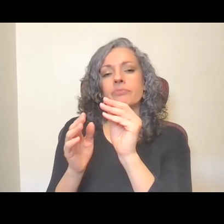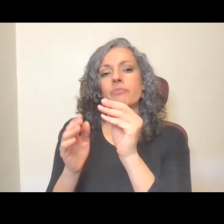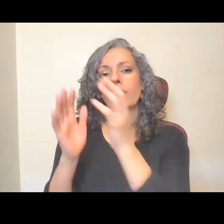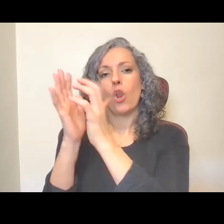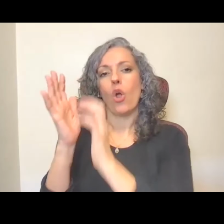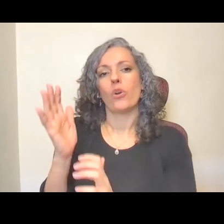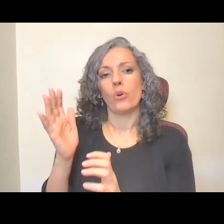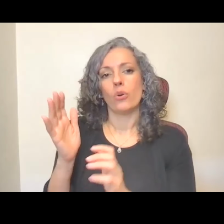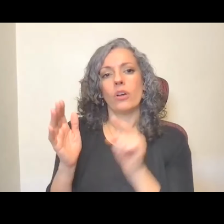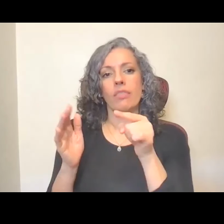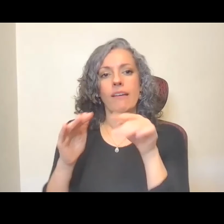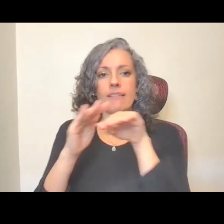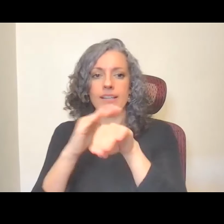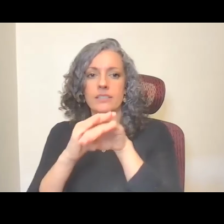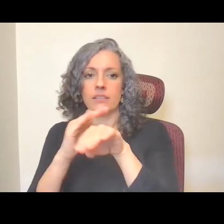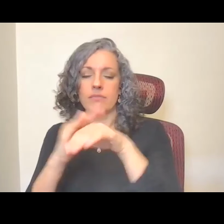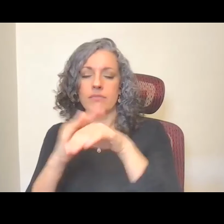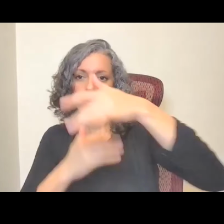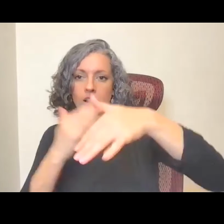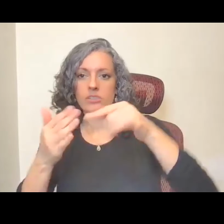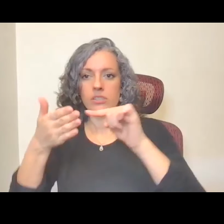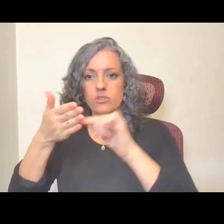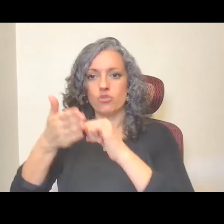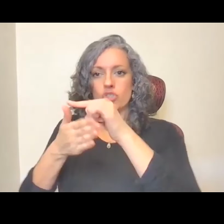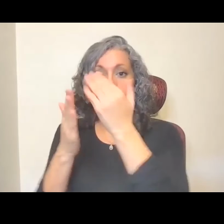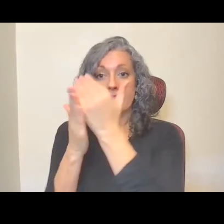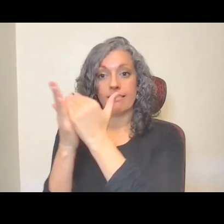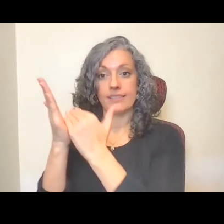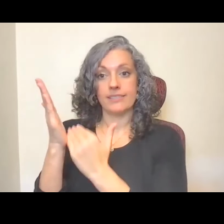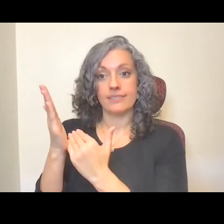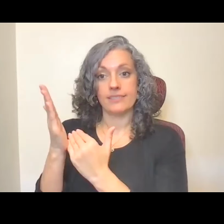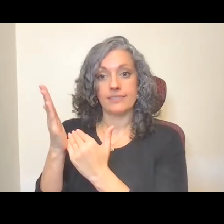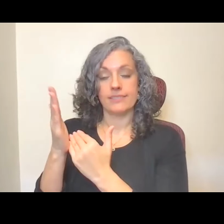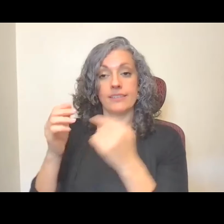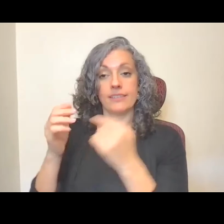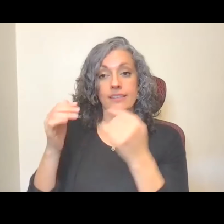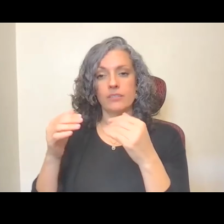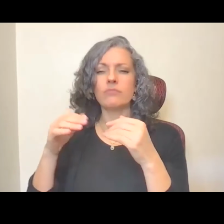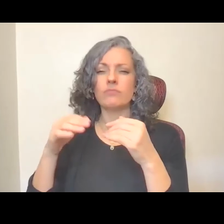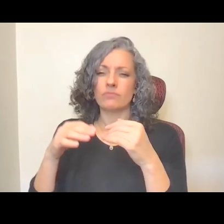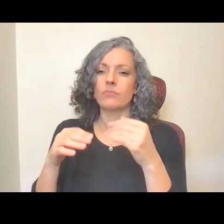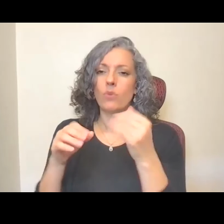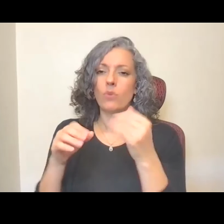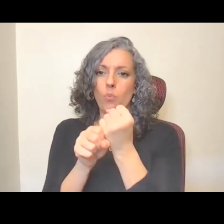and interaction checklist based on the con, the conference, to help you with documentation. I